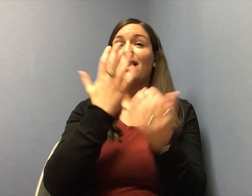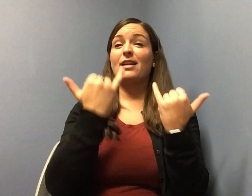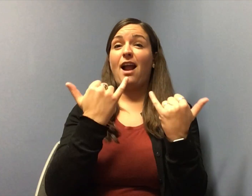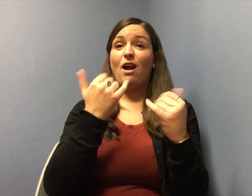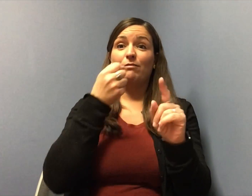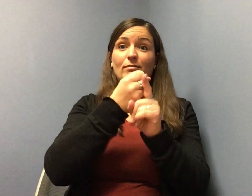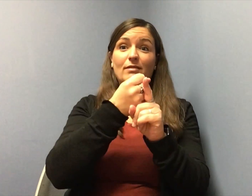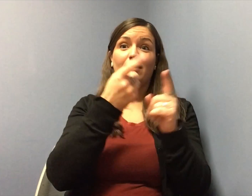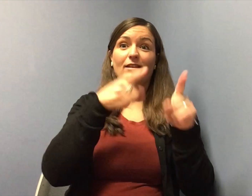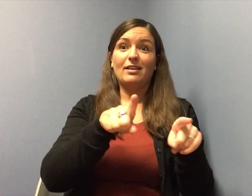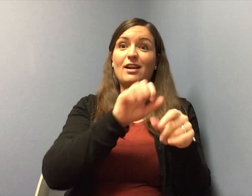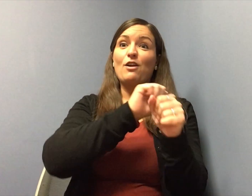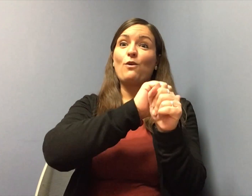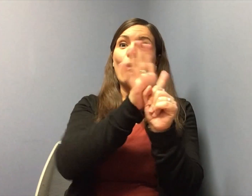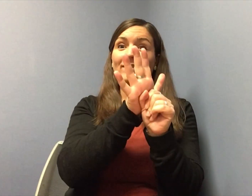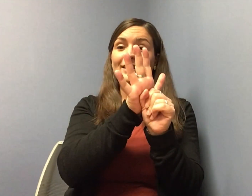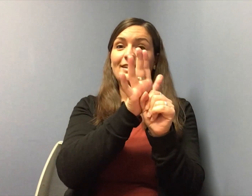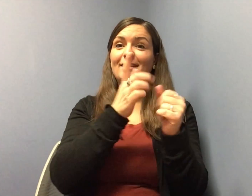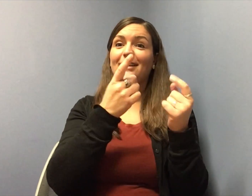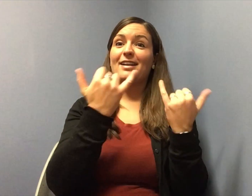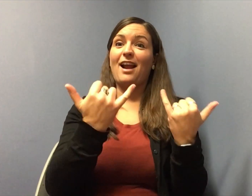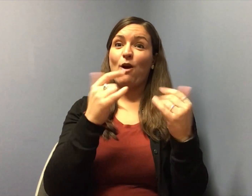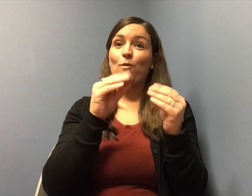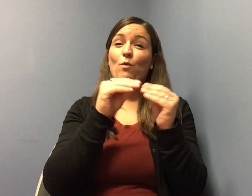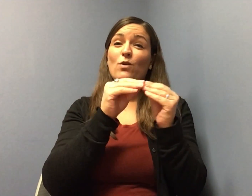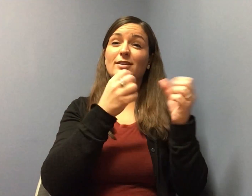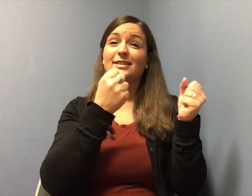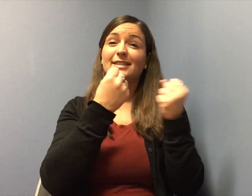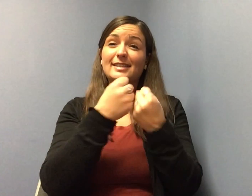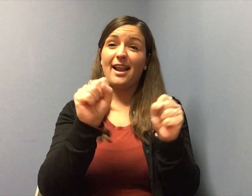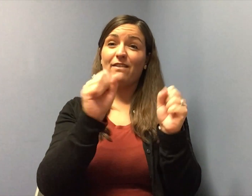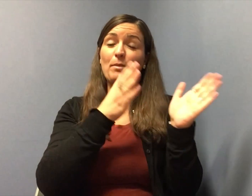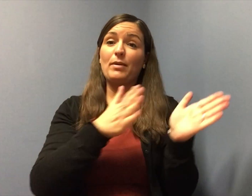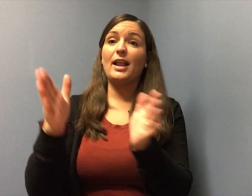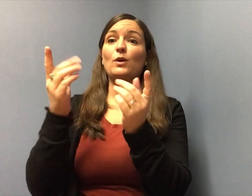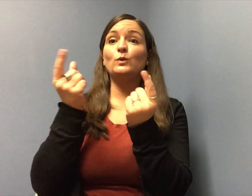Now, in following COVID-19 pandemic safety guidelines,